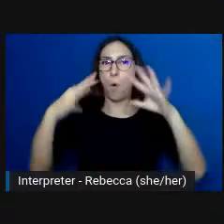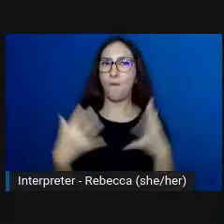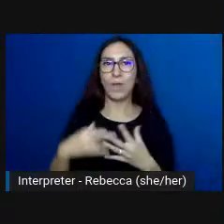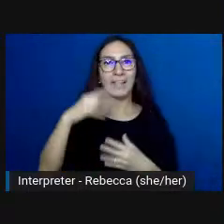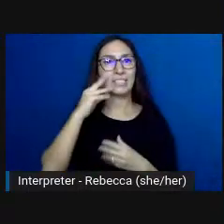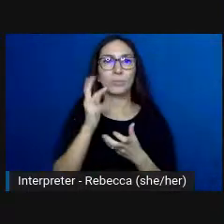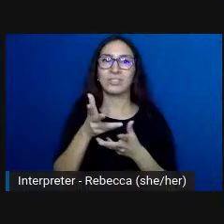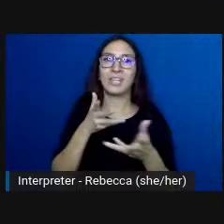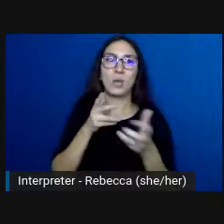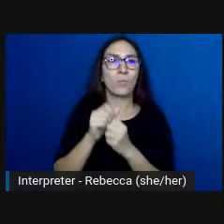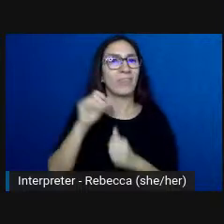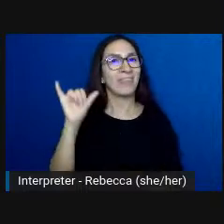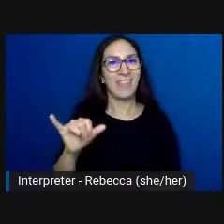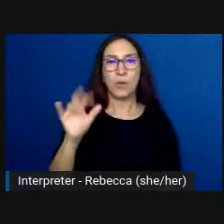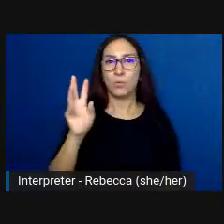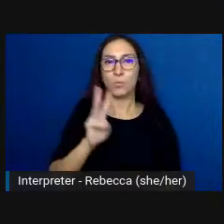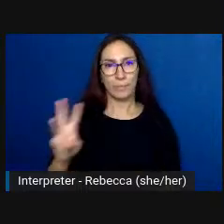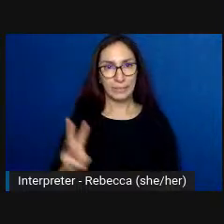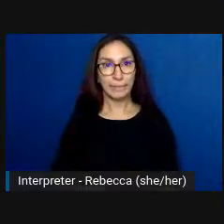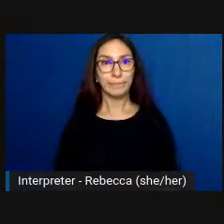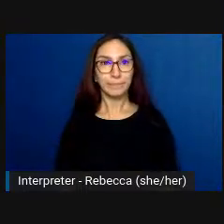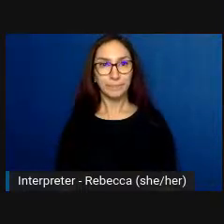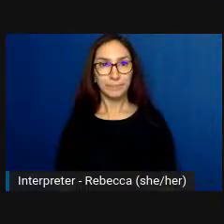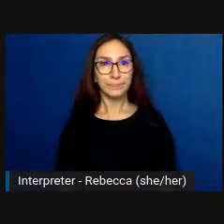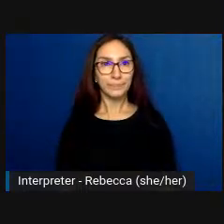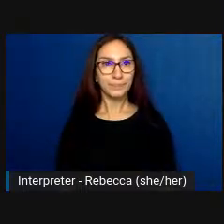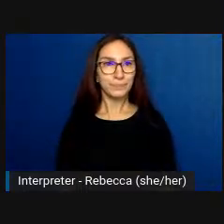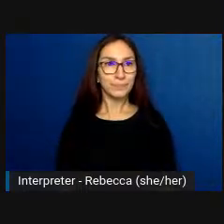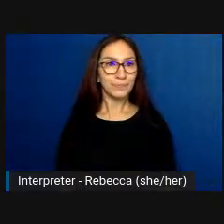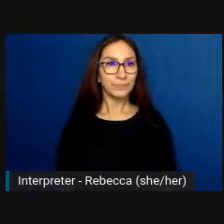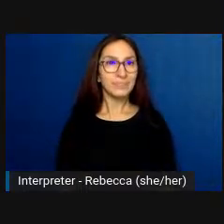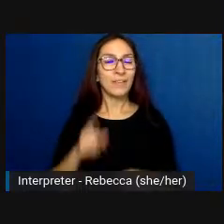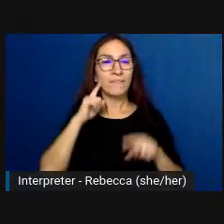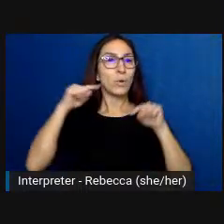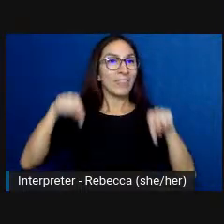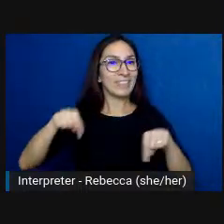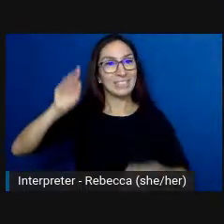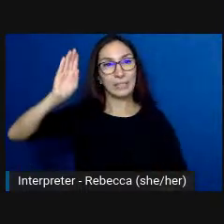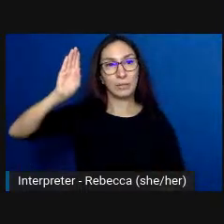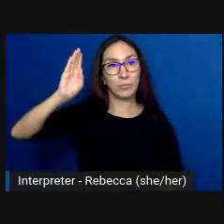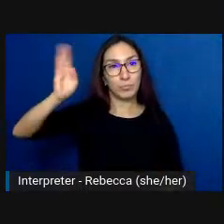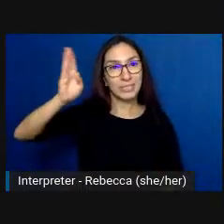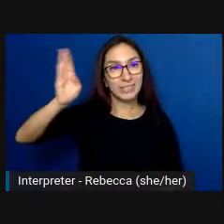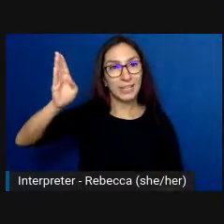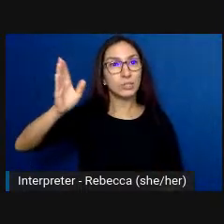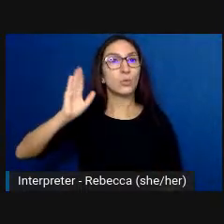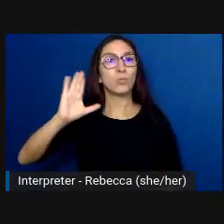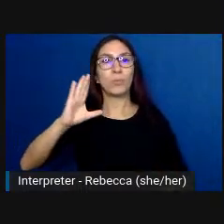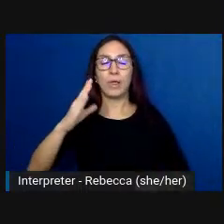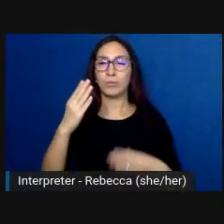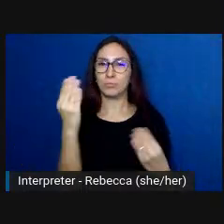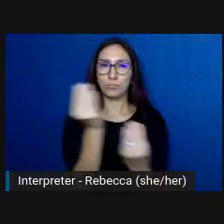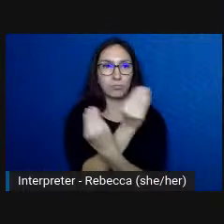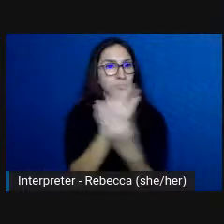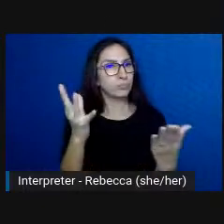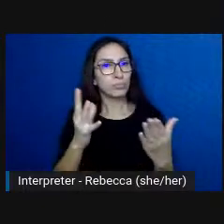images are not described, it hinders my overall experience and interaction with that website website.